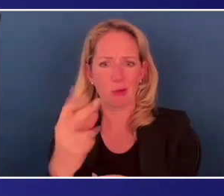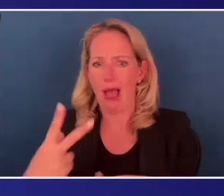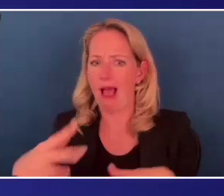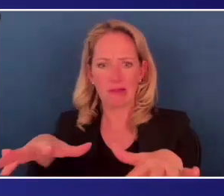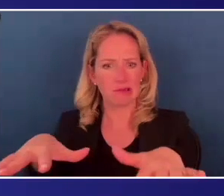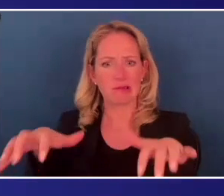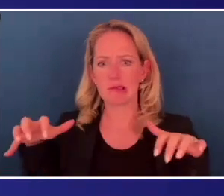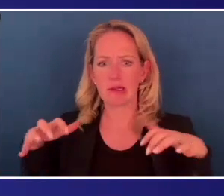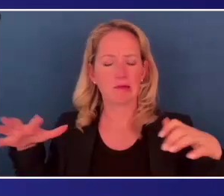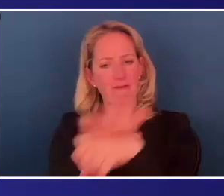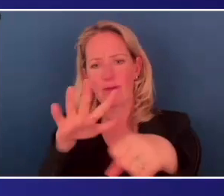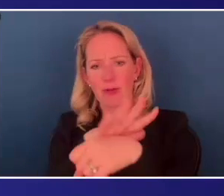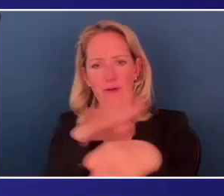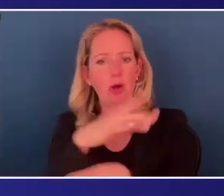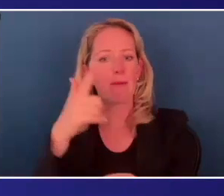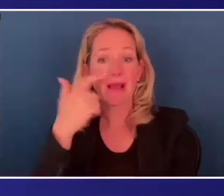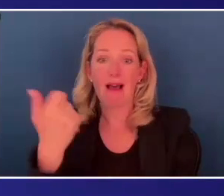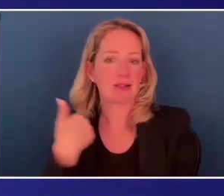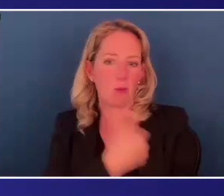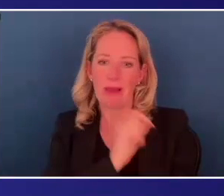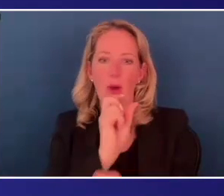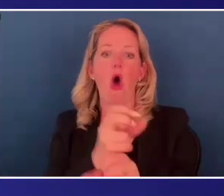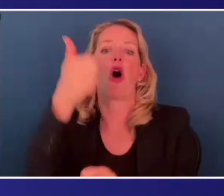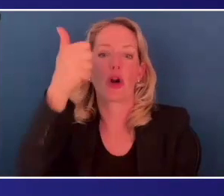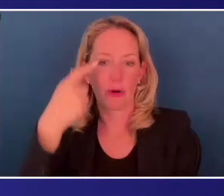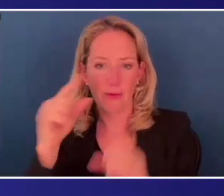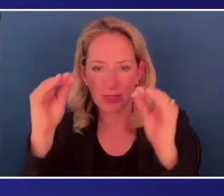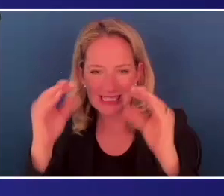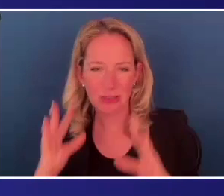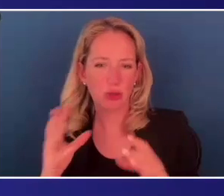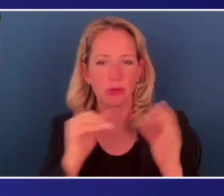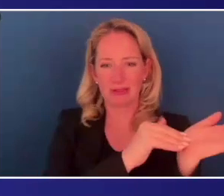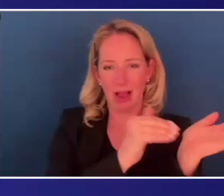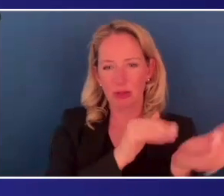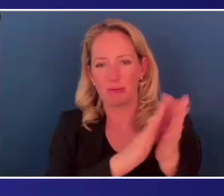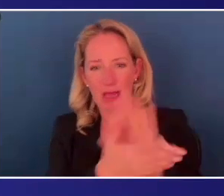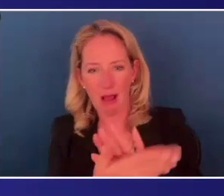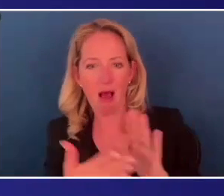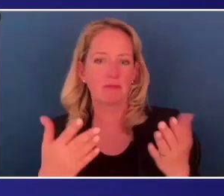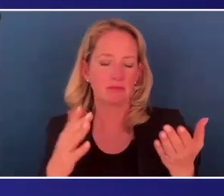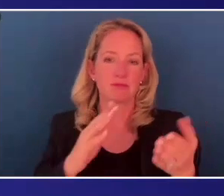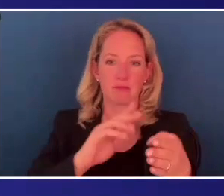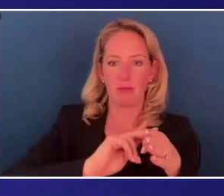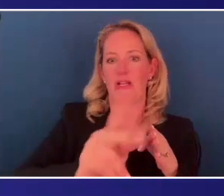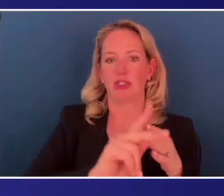In closing, I urge the department to protect and strengthen not to dismantle IDRM PSLAF.